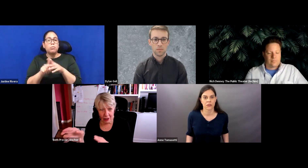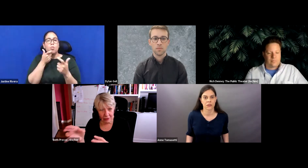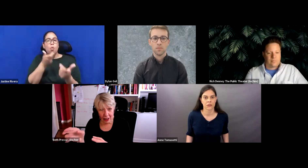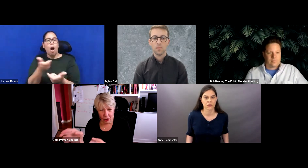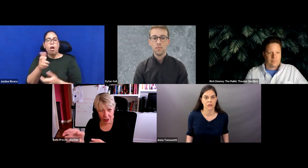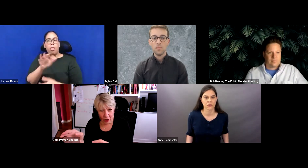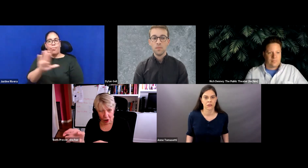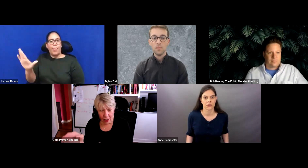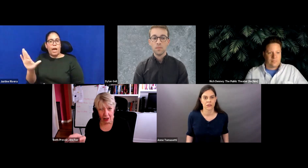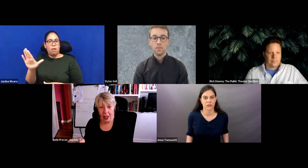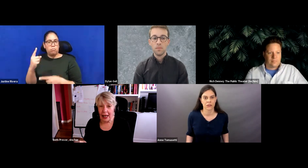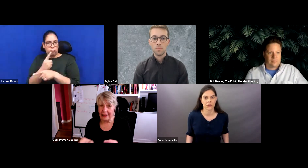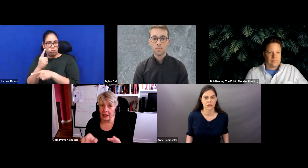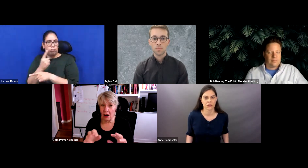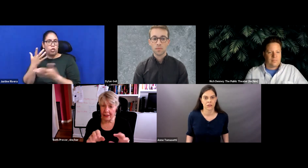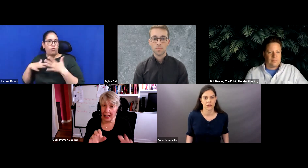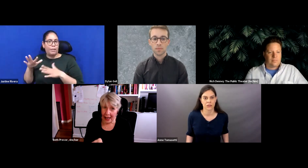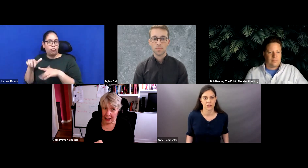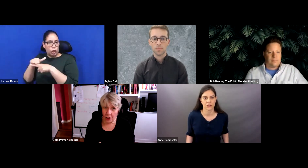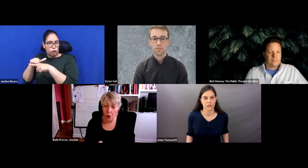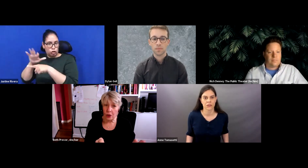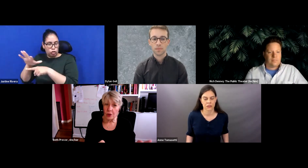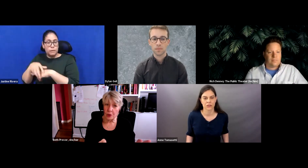their regular dress rehearsal. And then on the 8th, which was